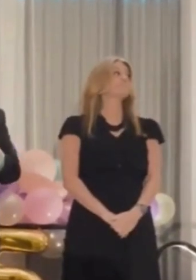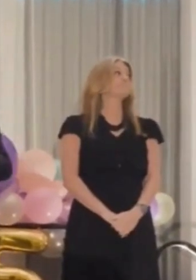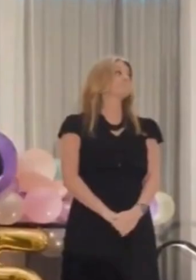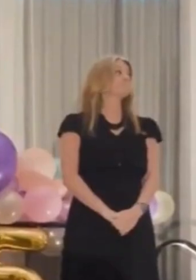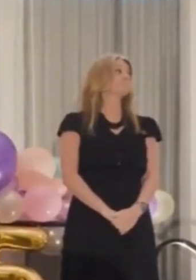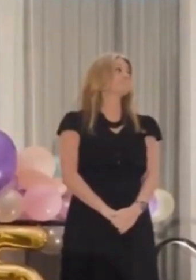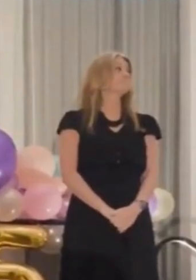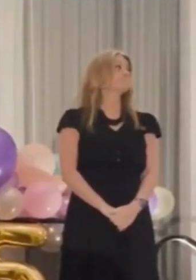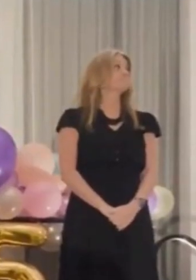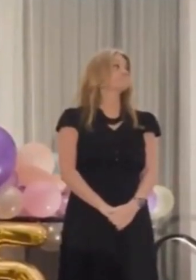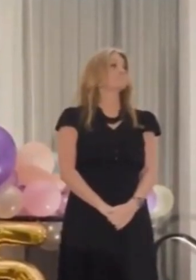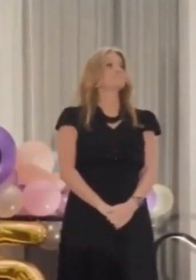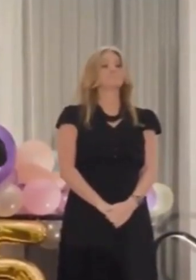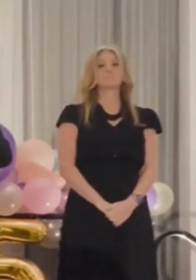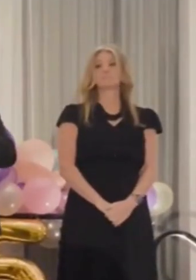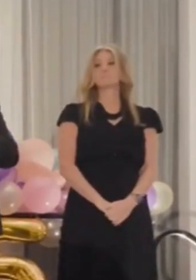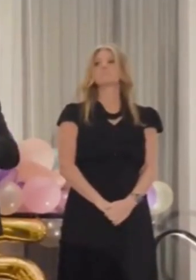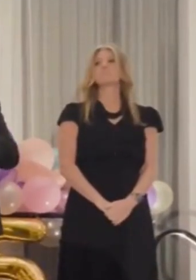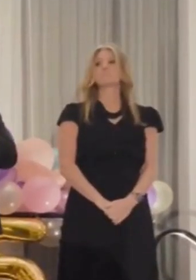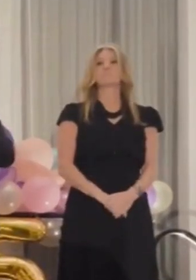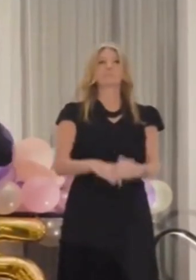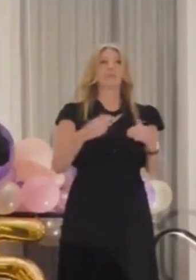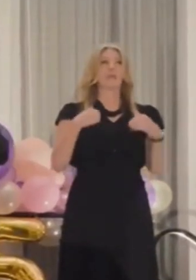I came prepared to